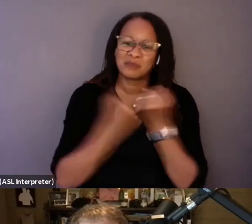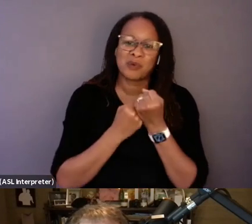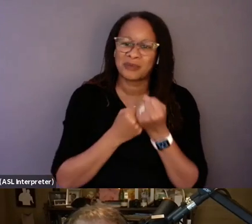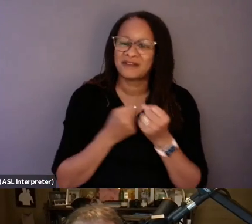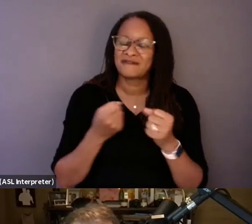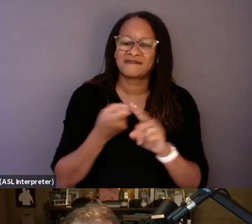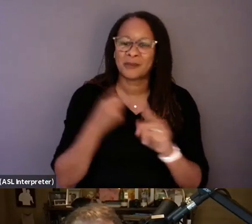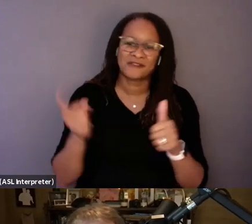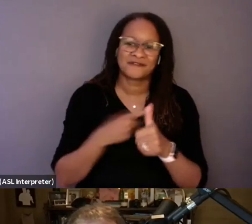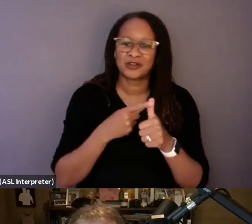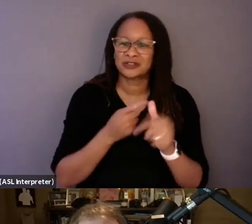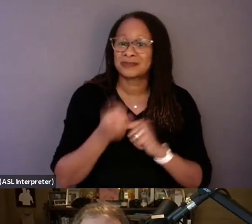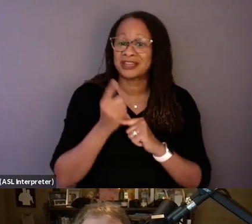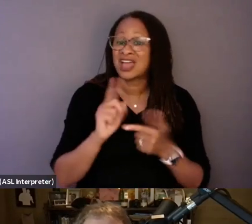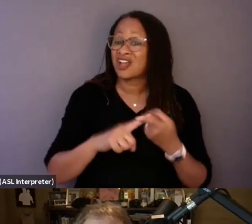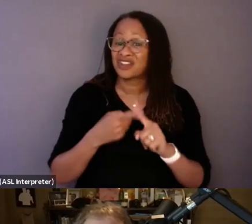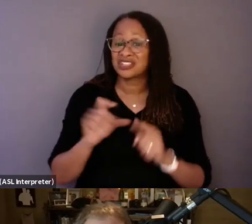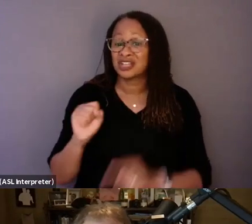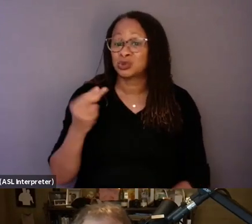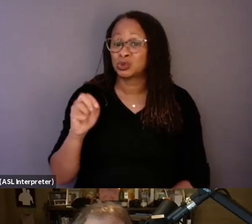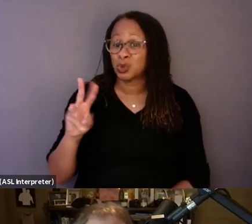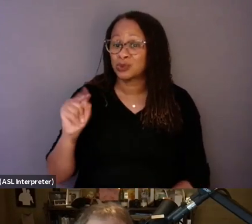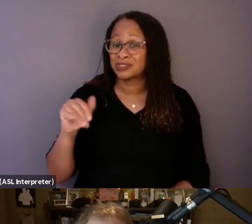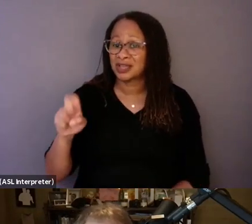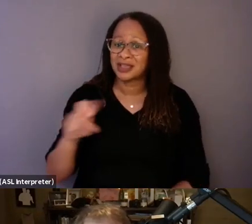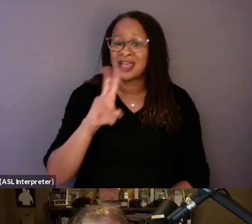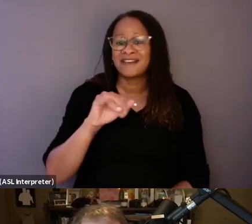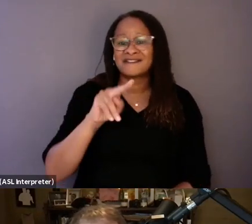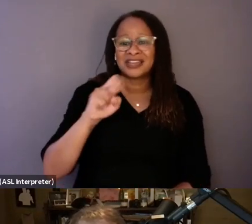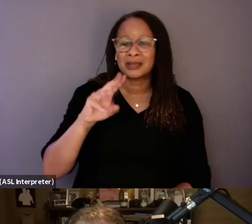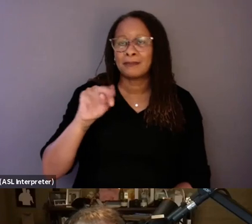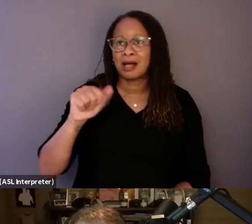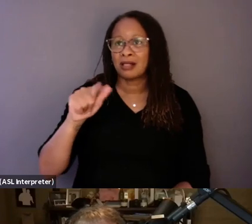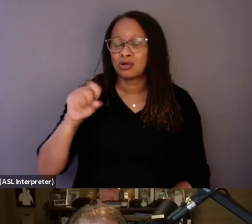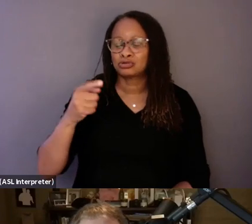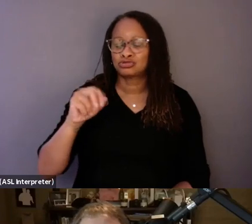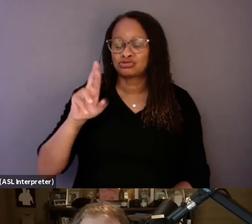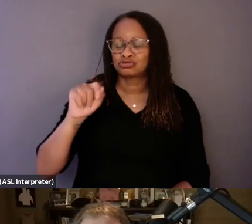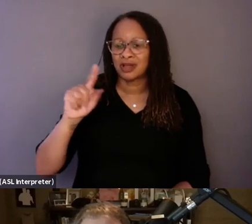Our friends at Showtime, the same thing, Vinnie Malhotra and David Nevins were so incredibly supportive